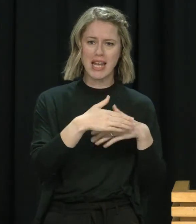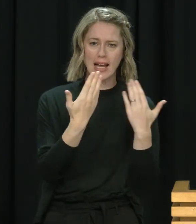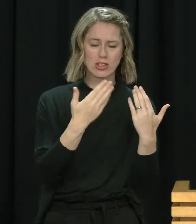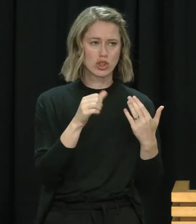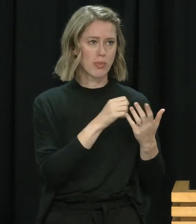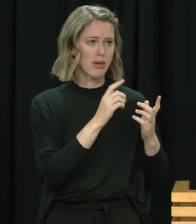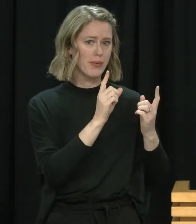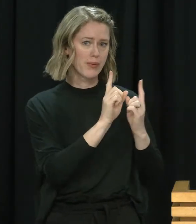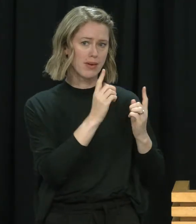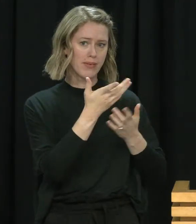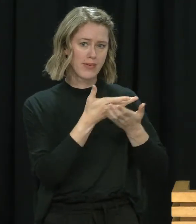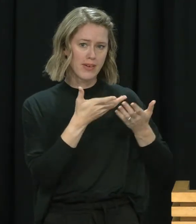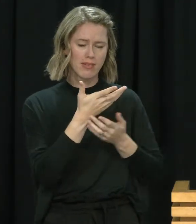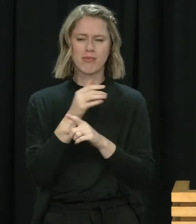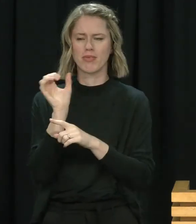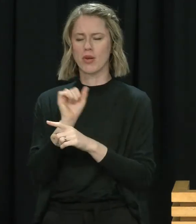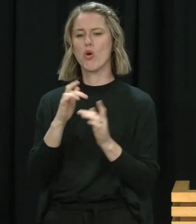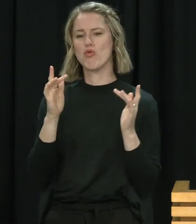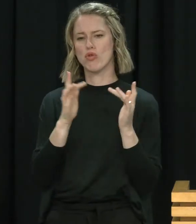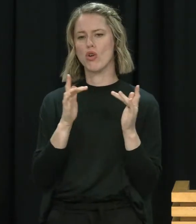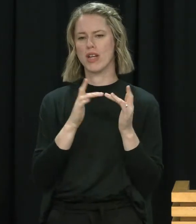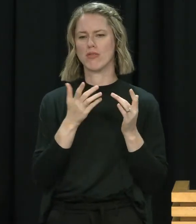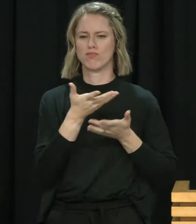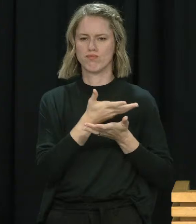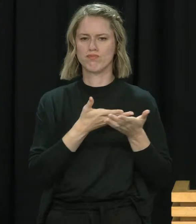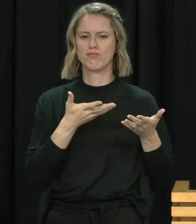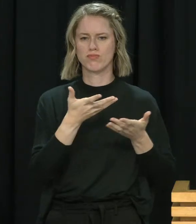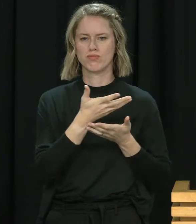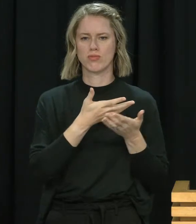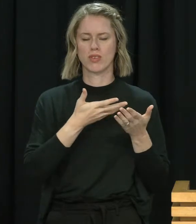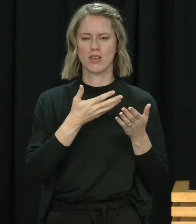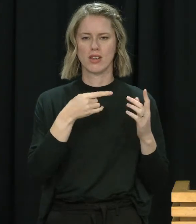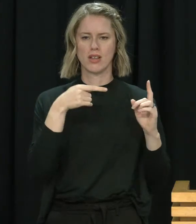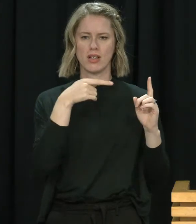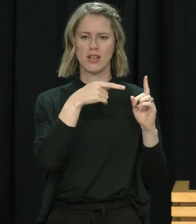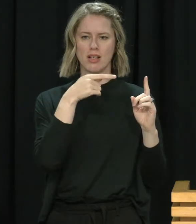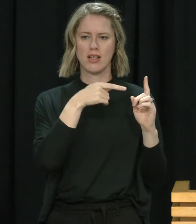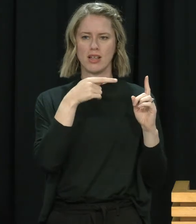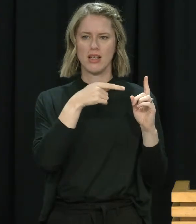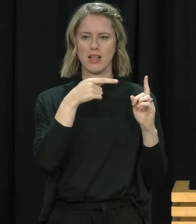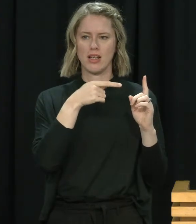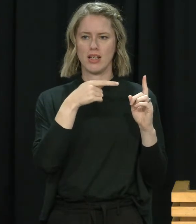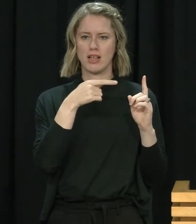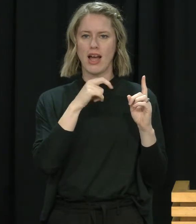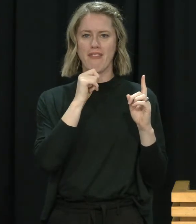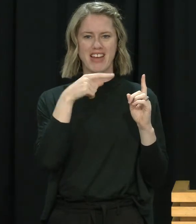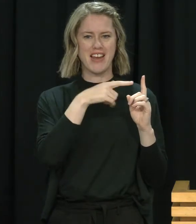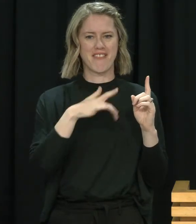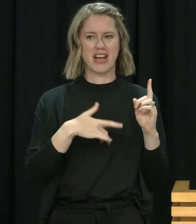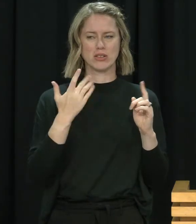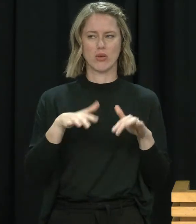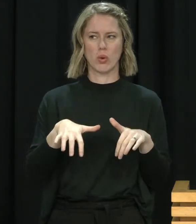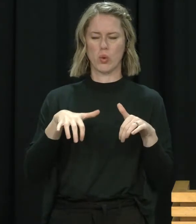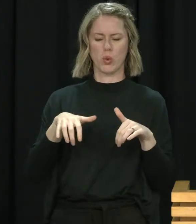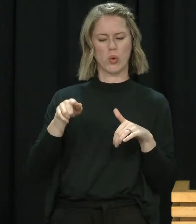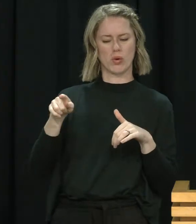updates, even after you were making decisions, or every 48 or 72 hours or so? We keep in